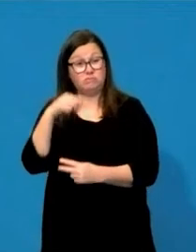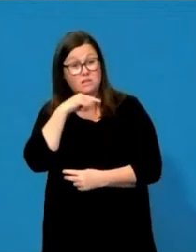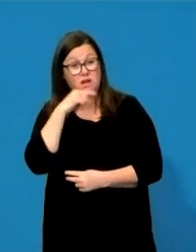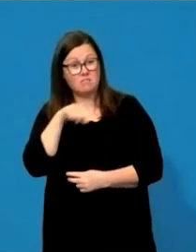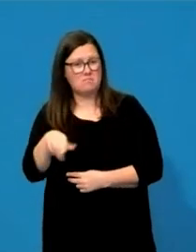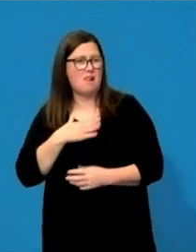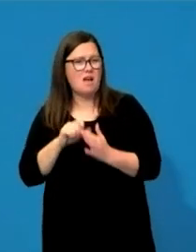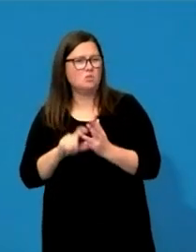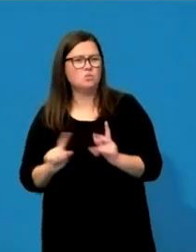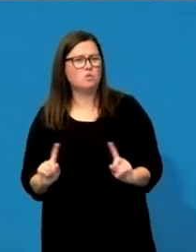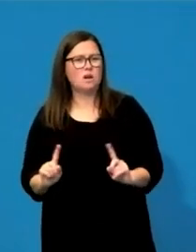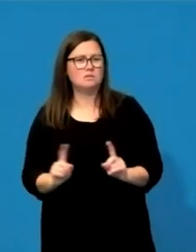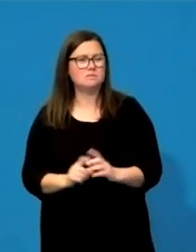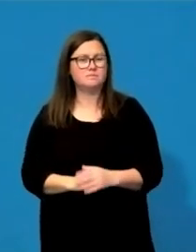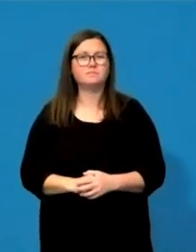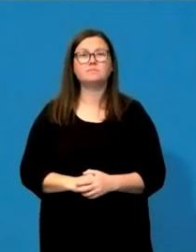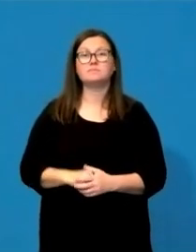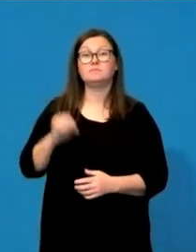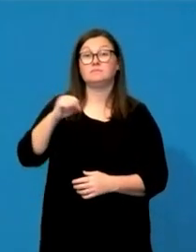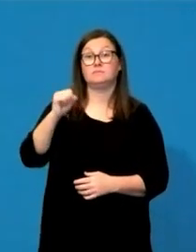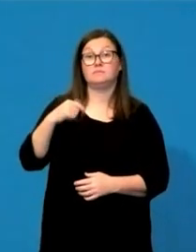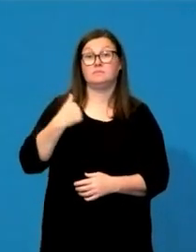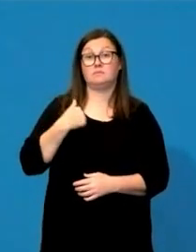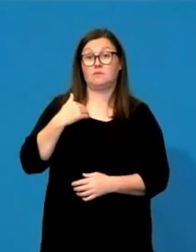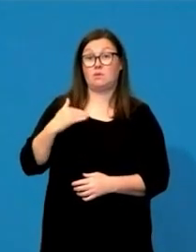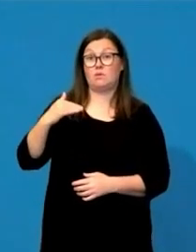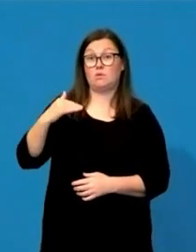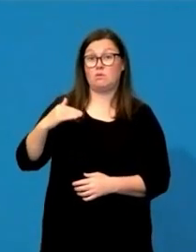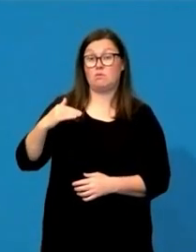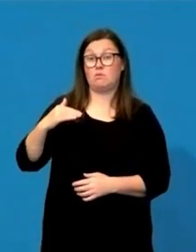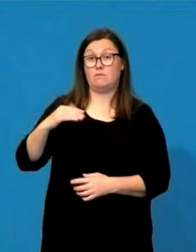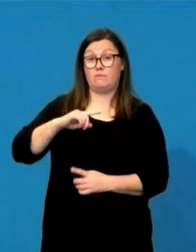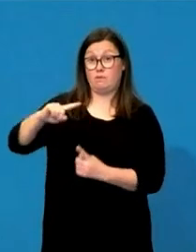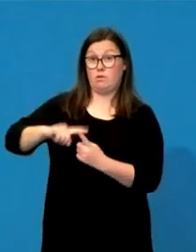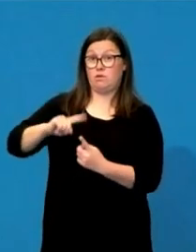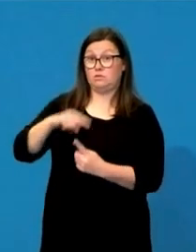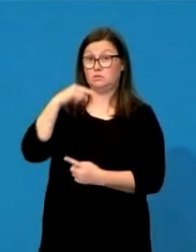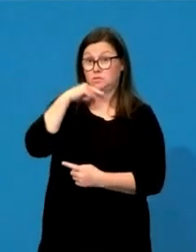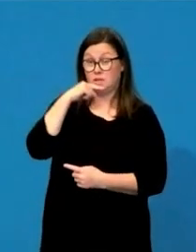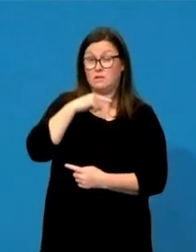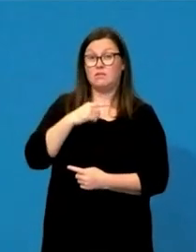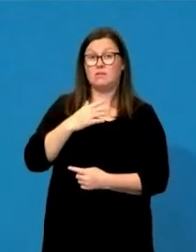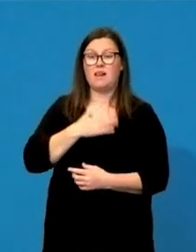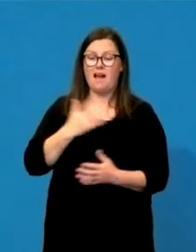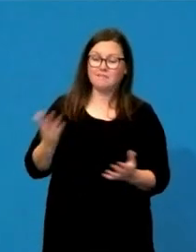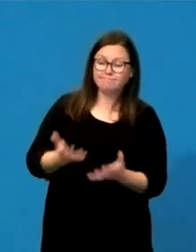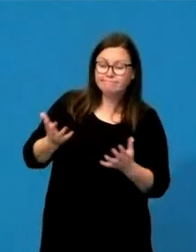Yeah, well, my oldest son, he is - he likes to play by himself, but he does -